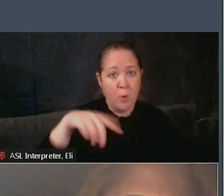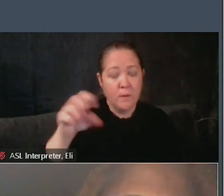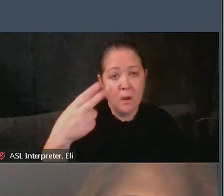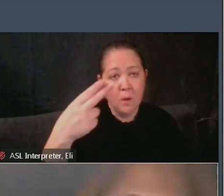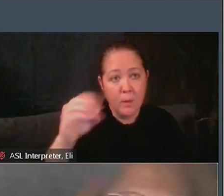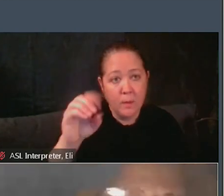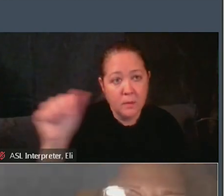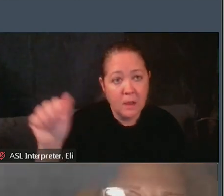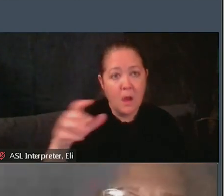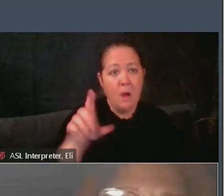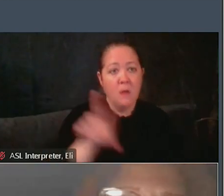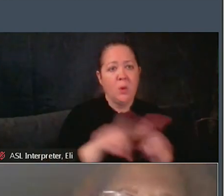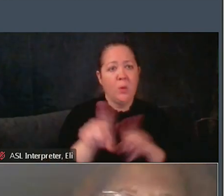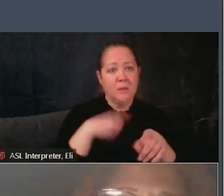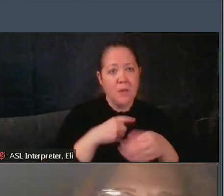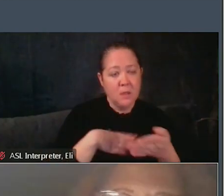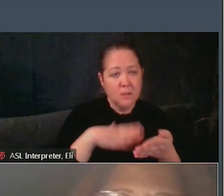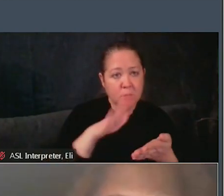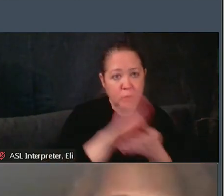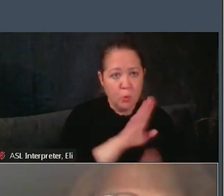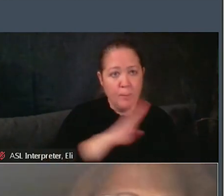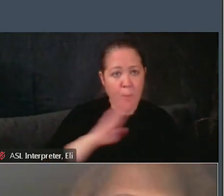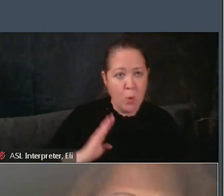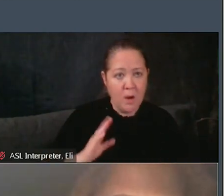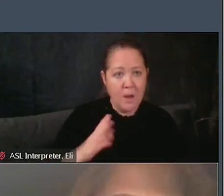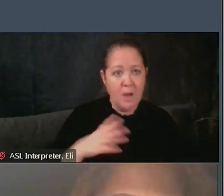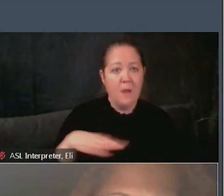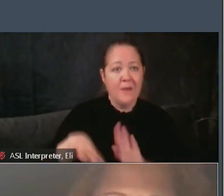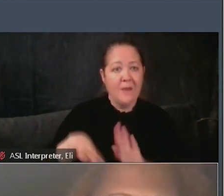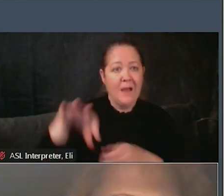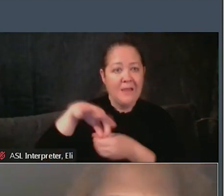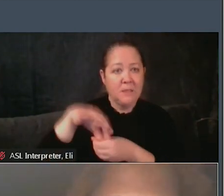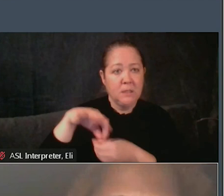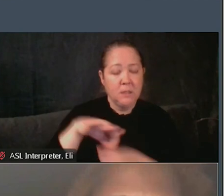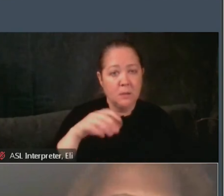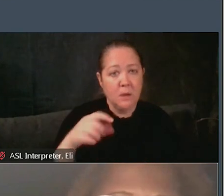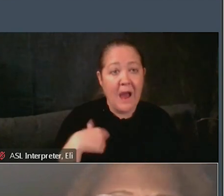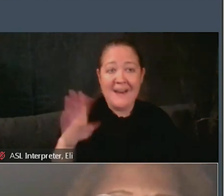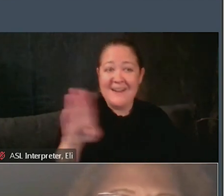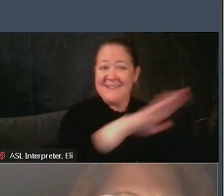board member in this community. And I would never, I was never noticed receive a written written notice of any